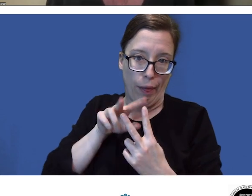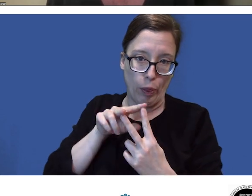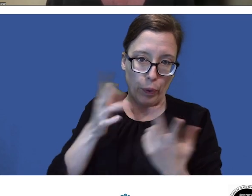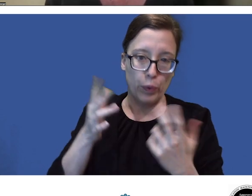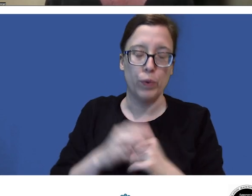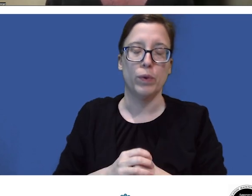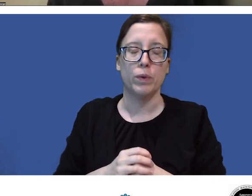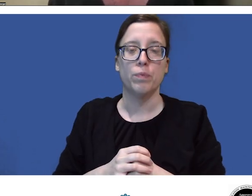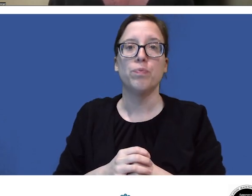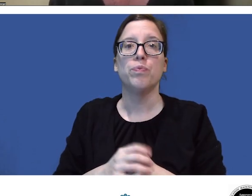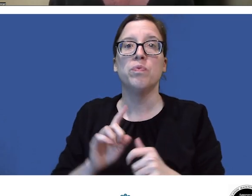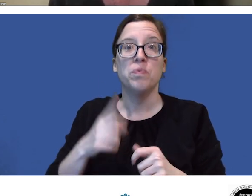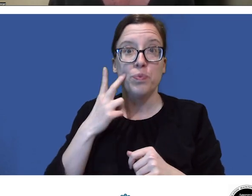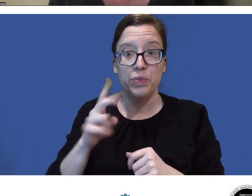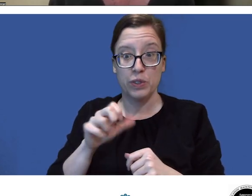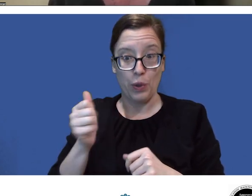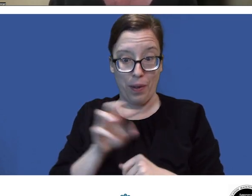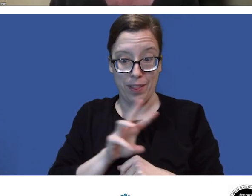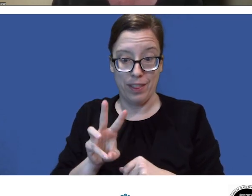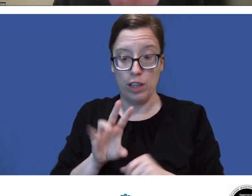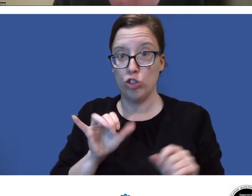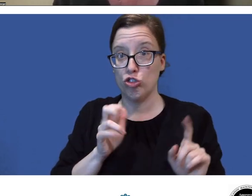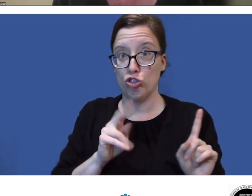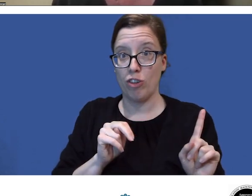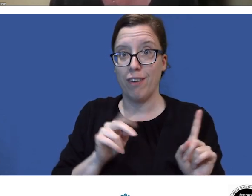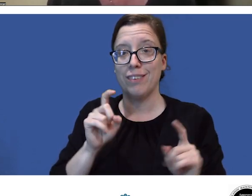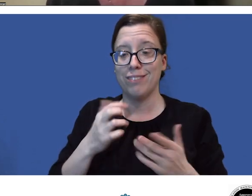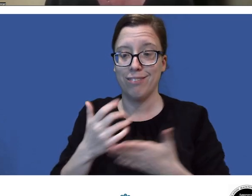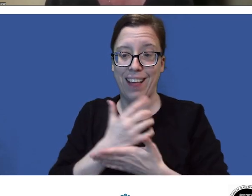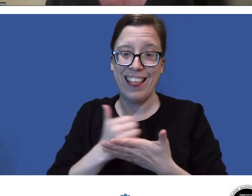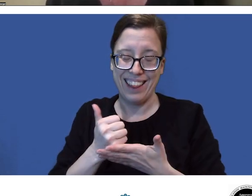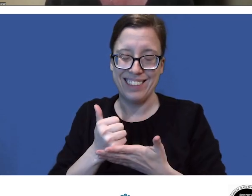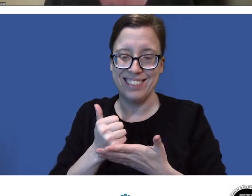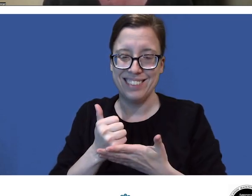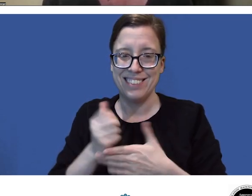those. And then you'll see another link because Jen needs to collect